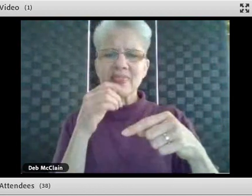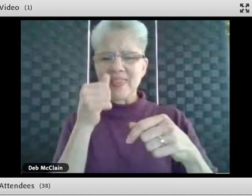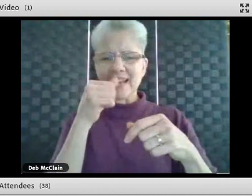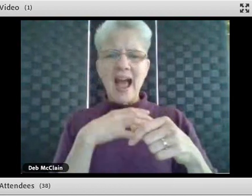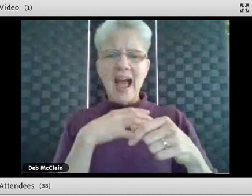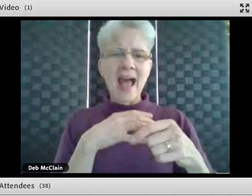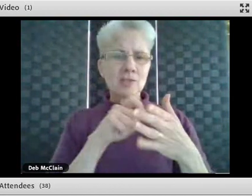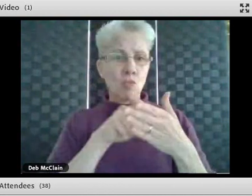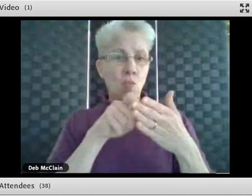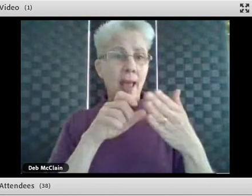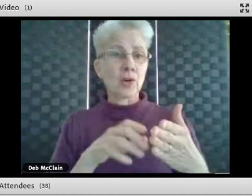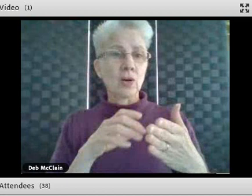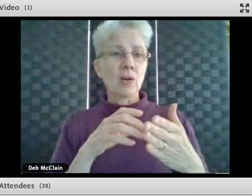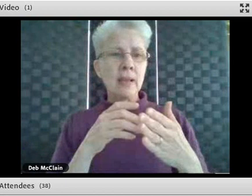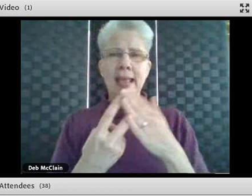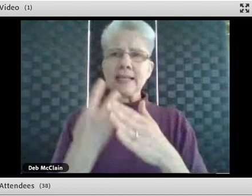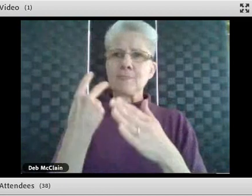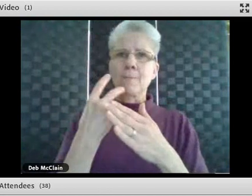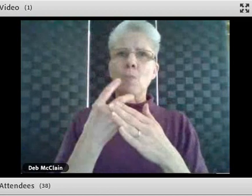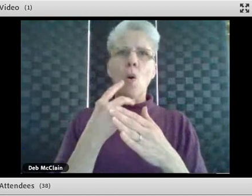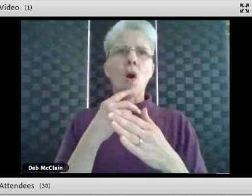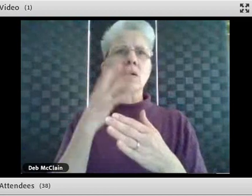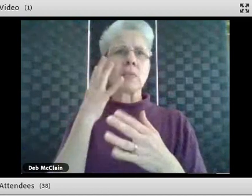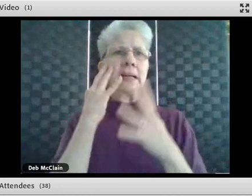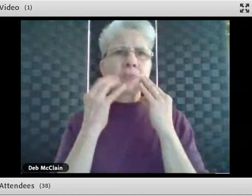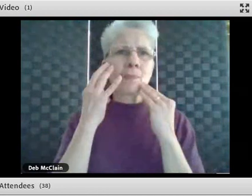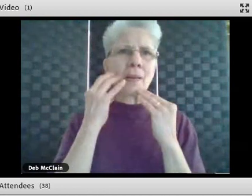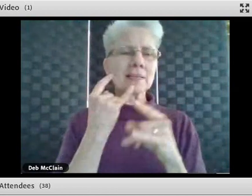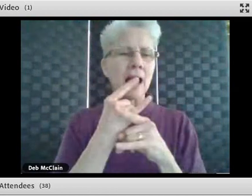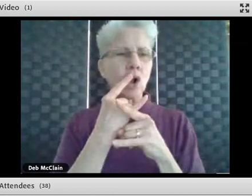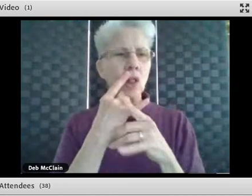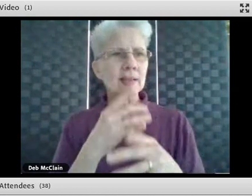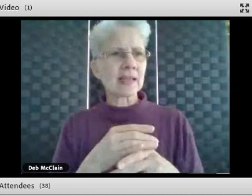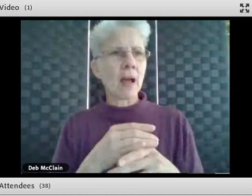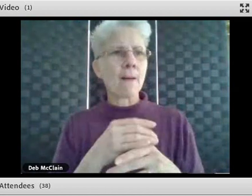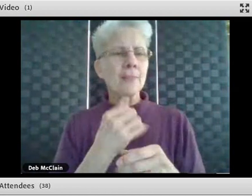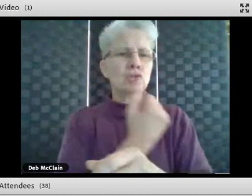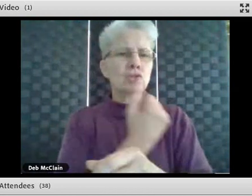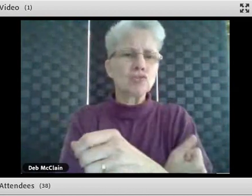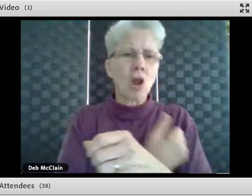of his time as an alcoholic and a drug addict and his brushes with the law and so forth